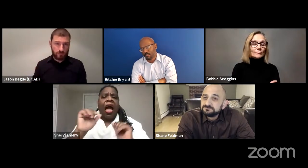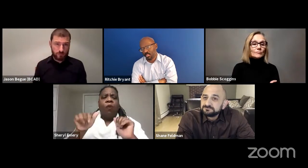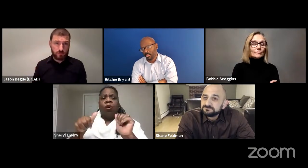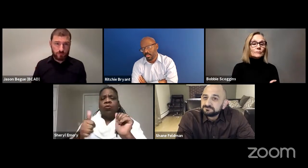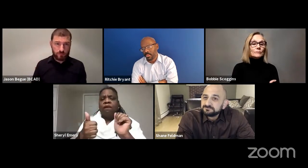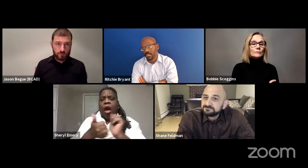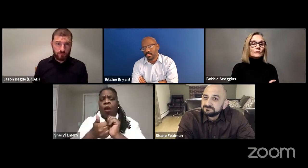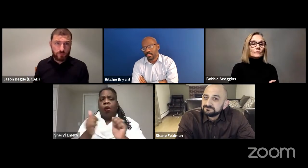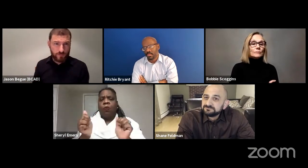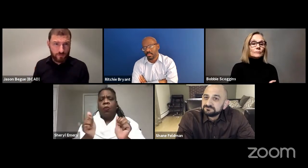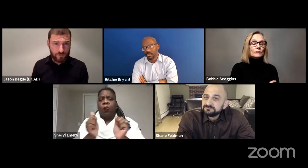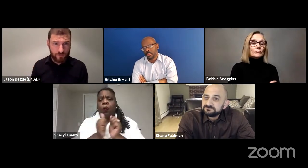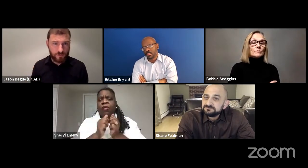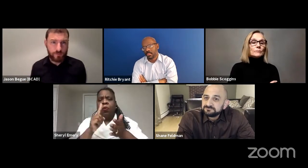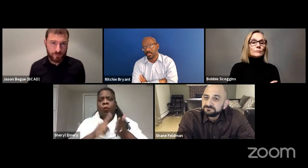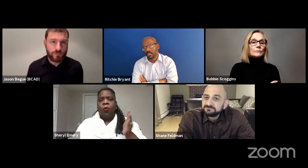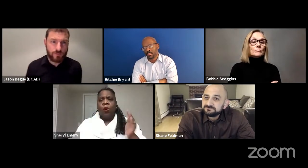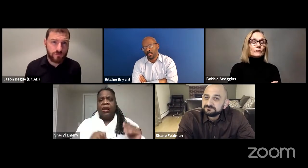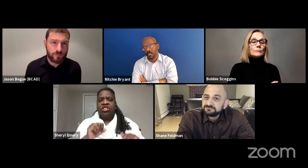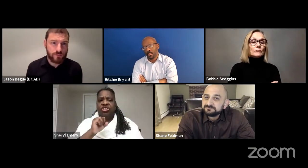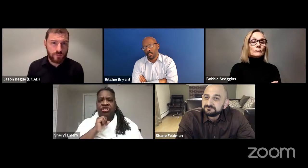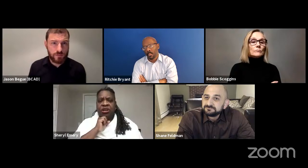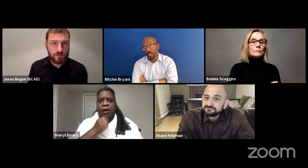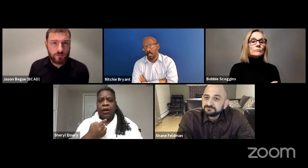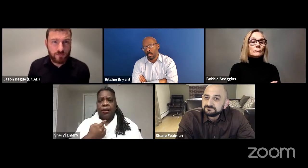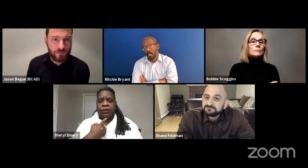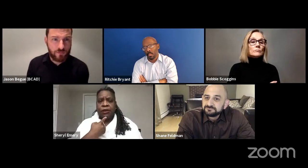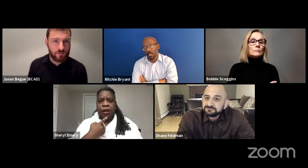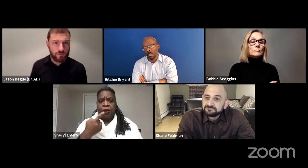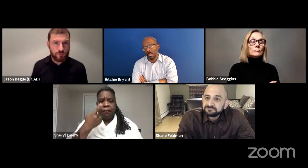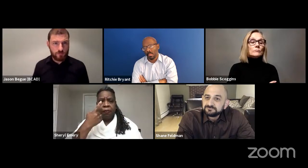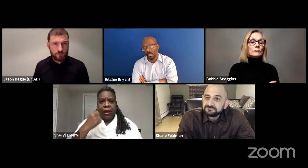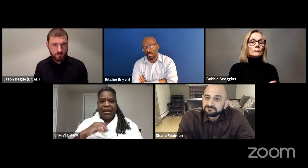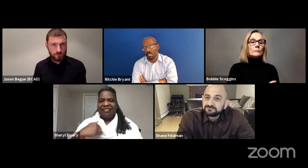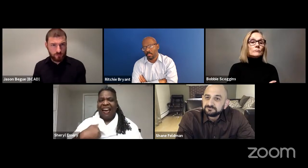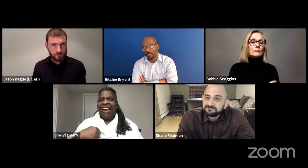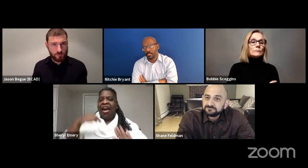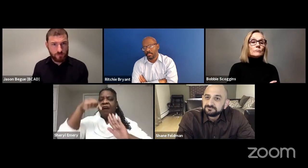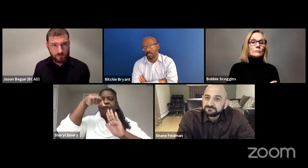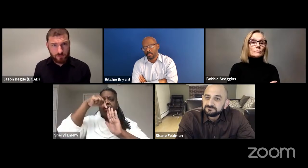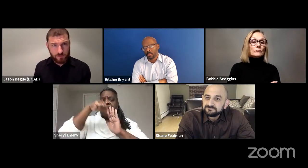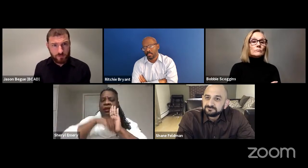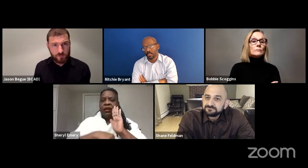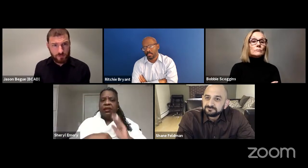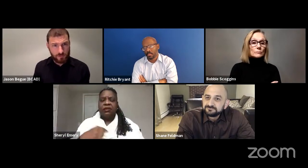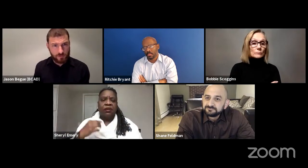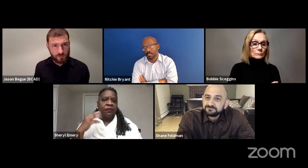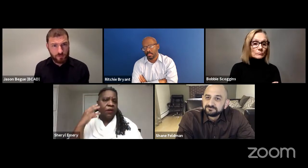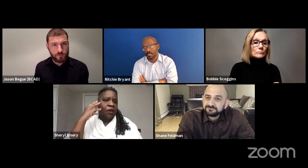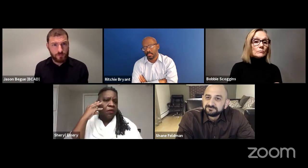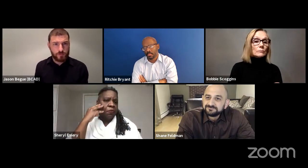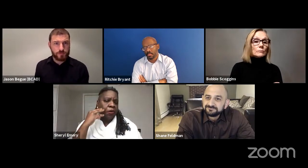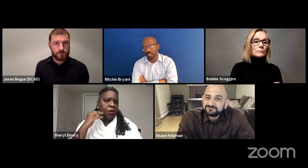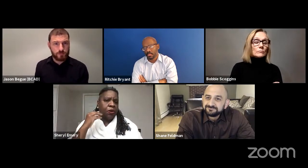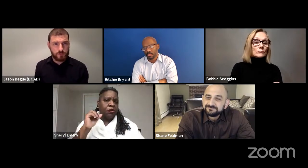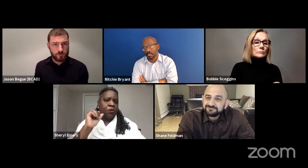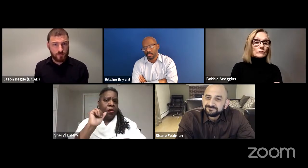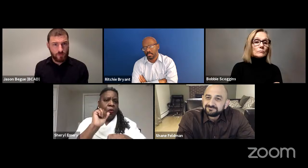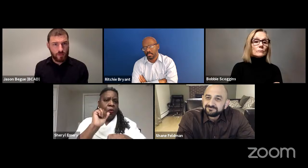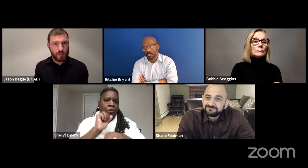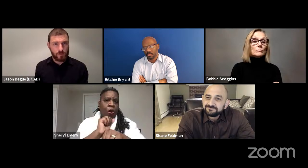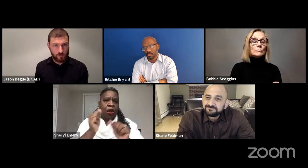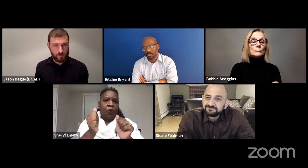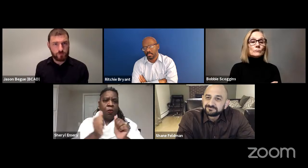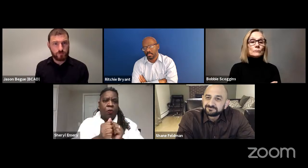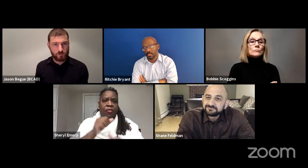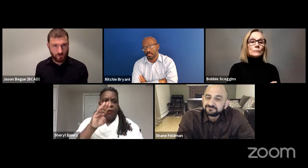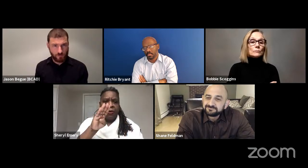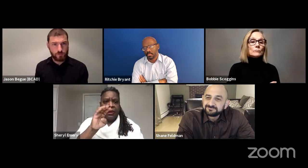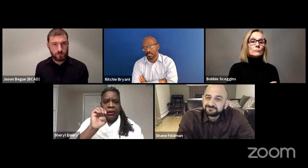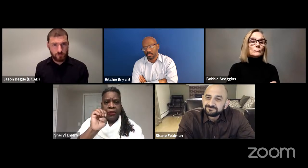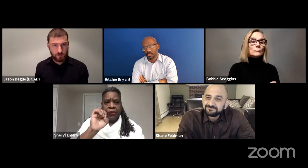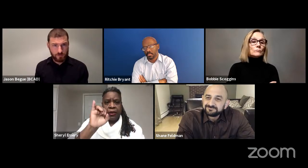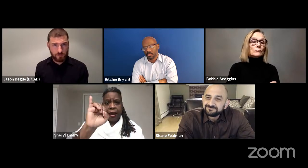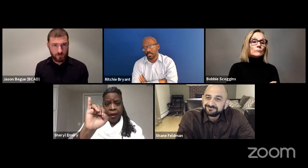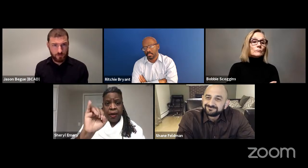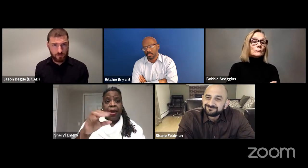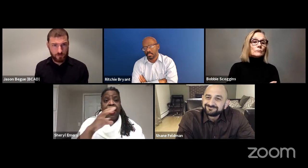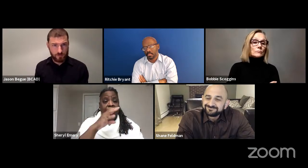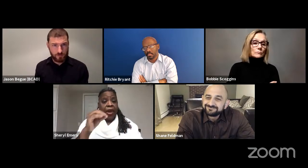I wanted to follow‑up with something Shane just said. I do have experience